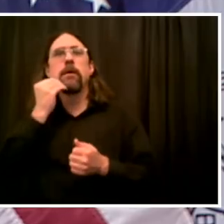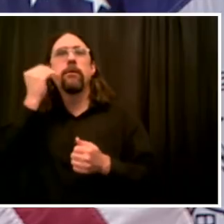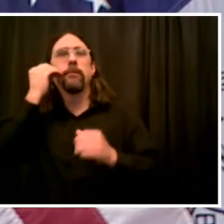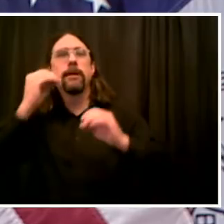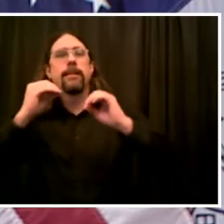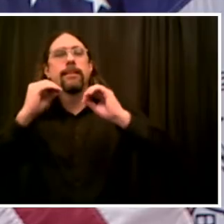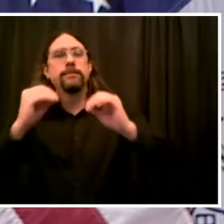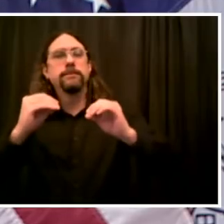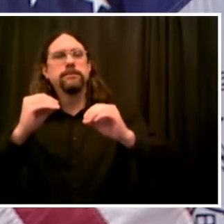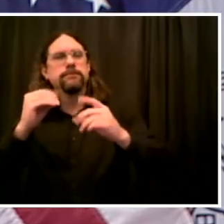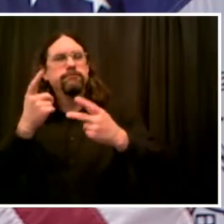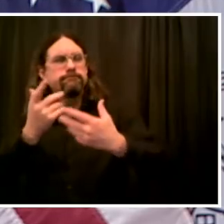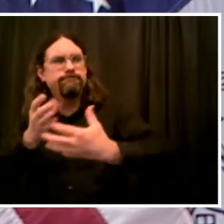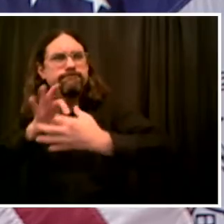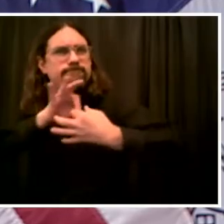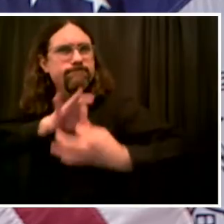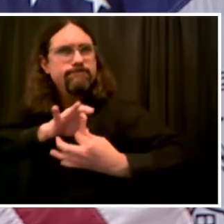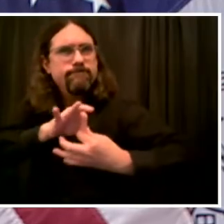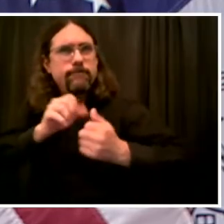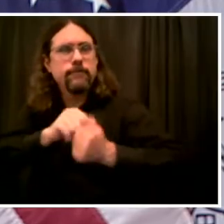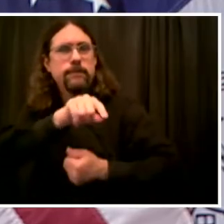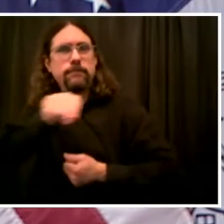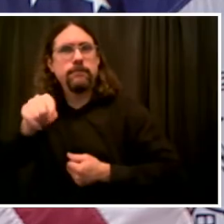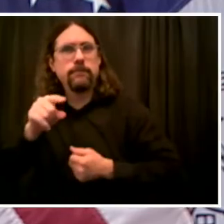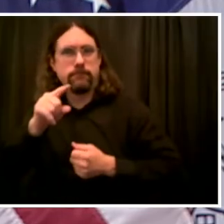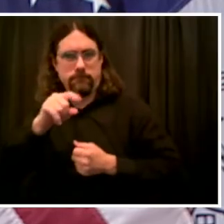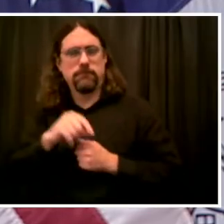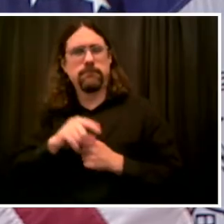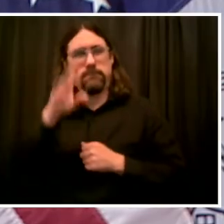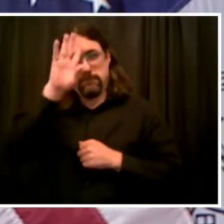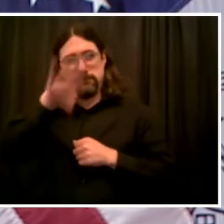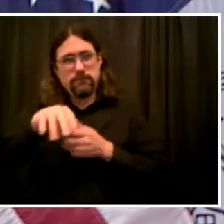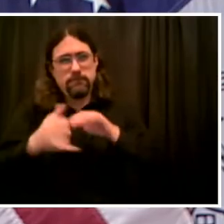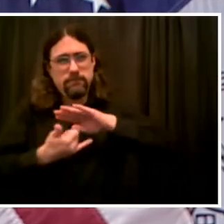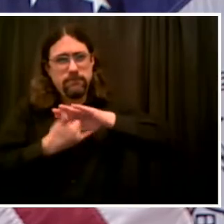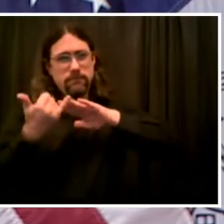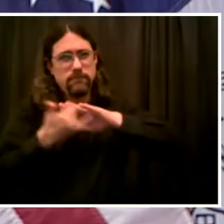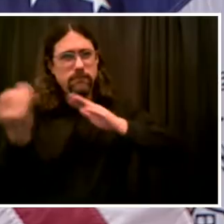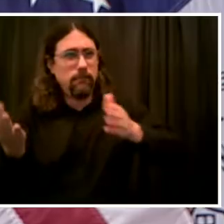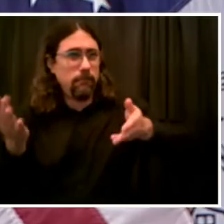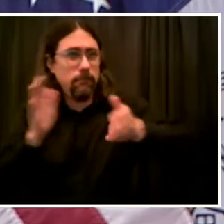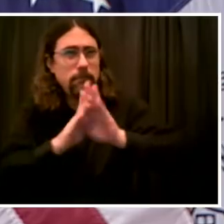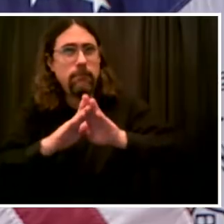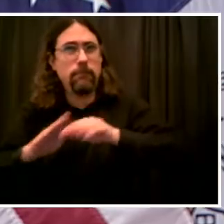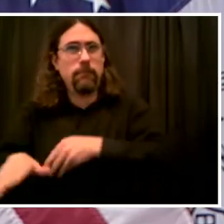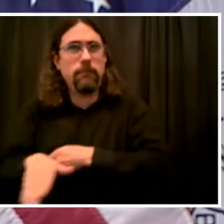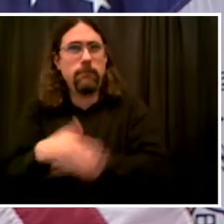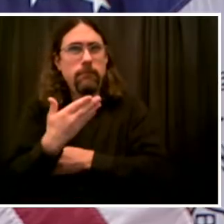THE HOMELESS DURING THE SUAYBW OVERNIGHT LCEAINNG. AND WE -- SHE SPOKE WITH SMEO